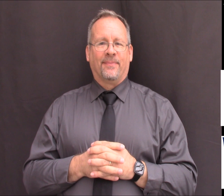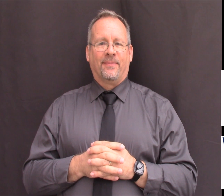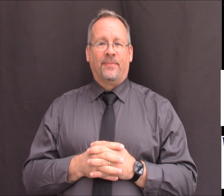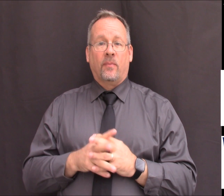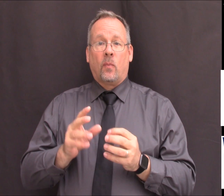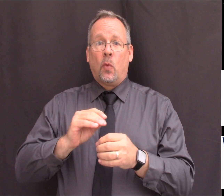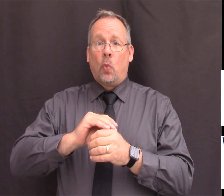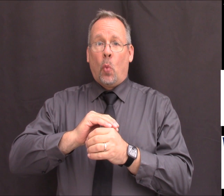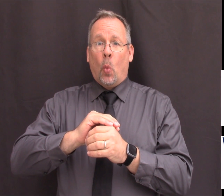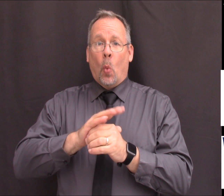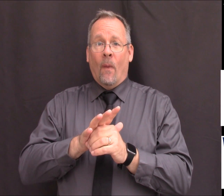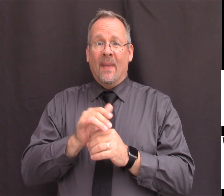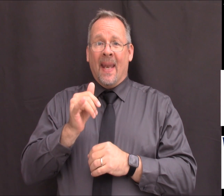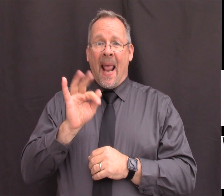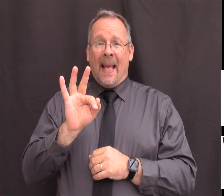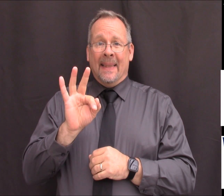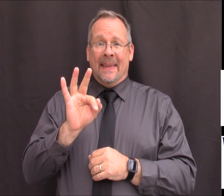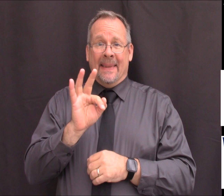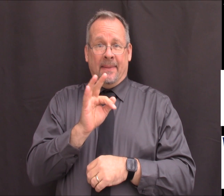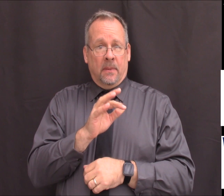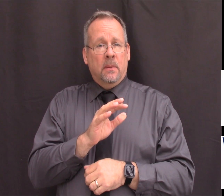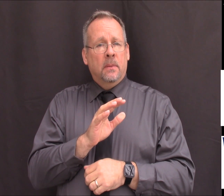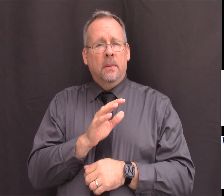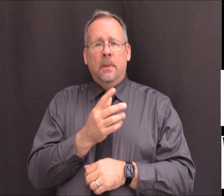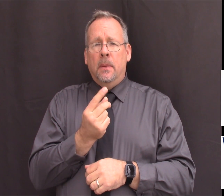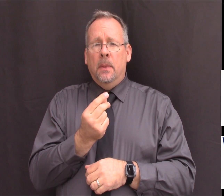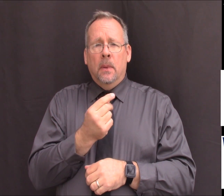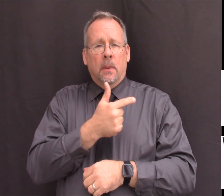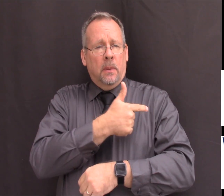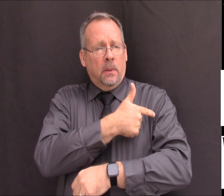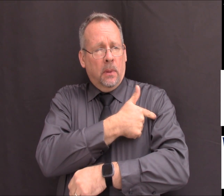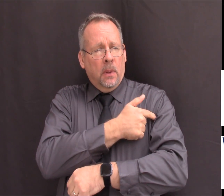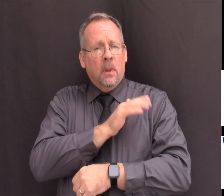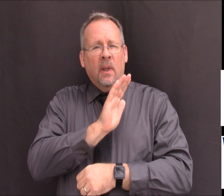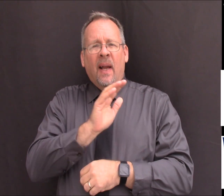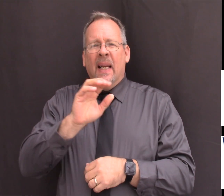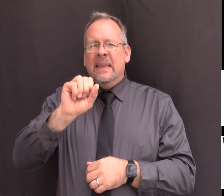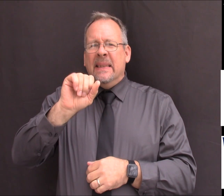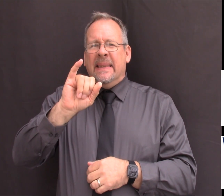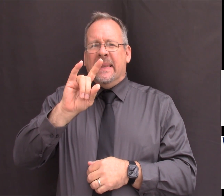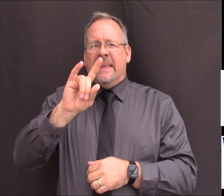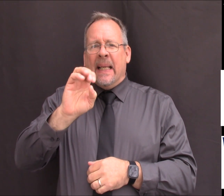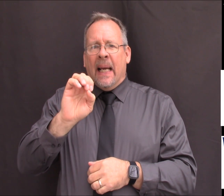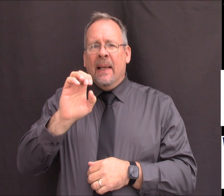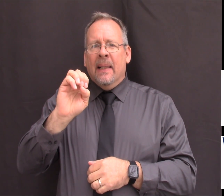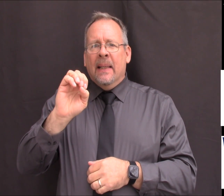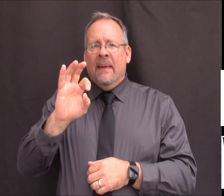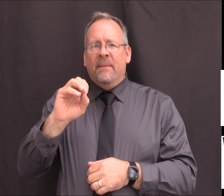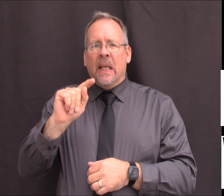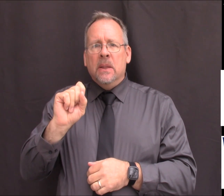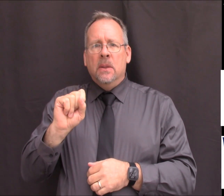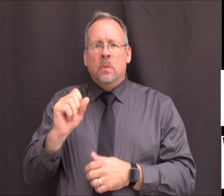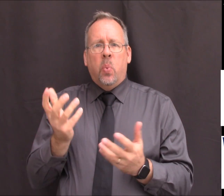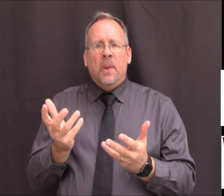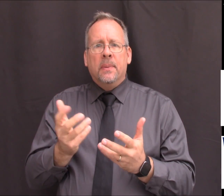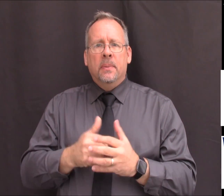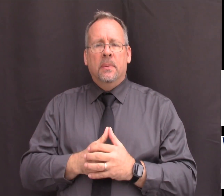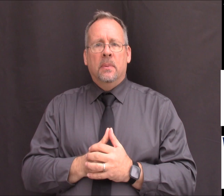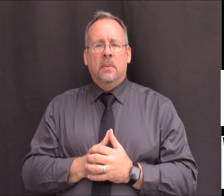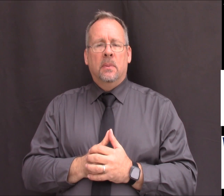What are the side effects of current COVID-19 vaccines?